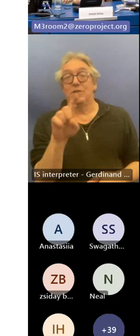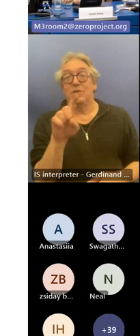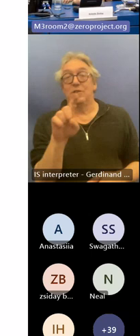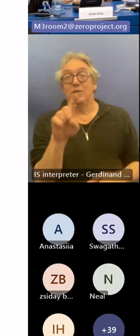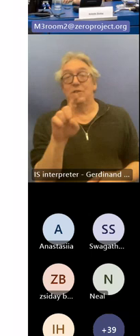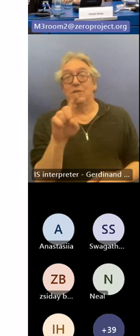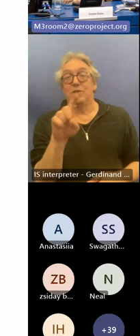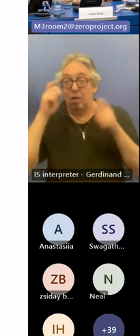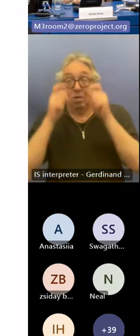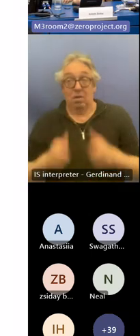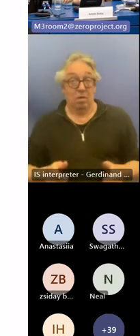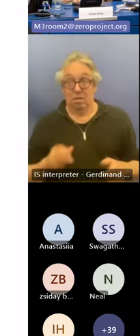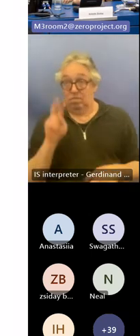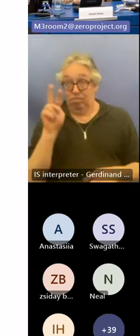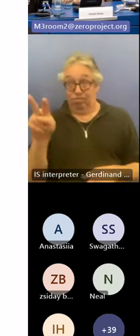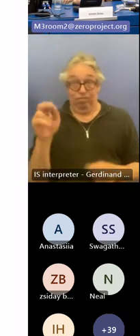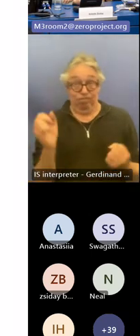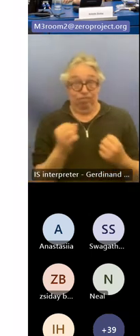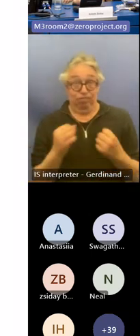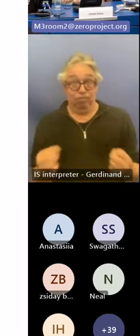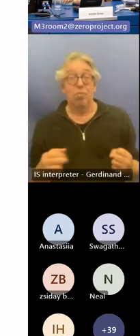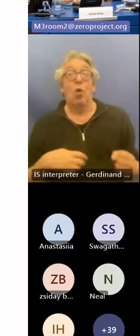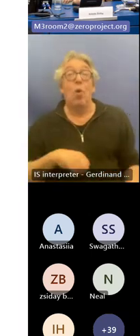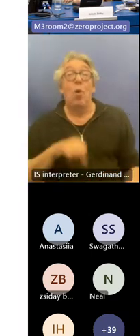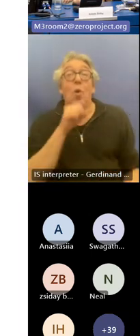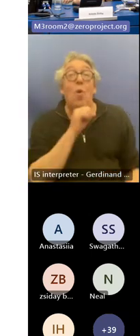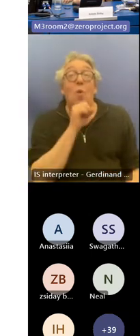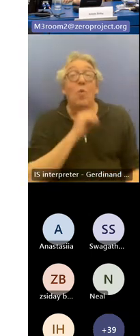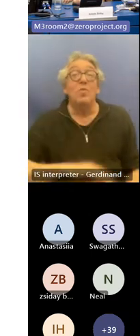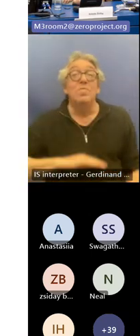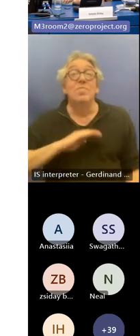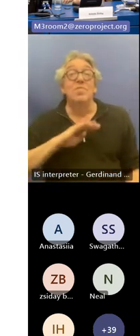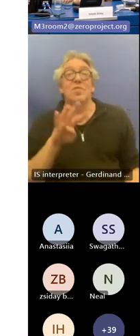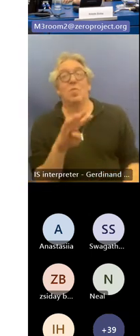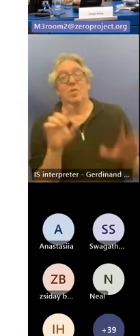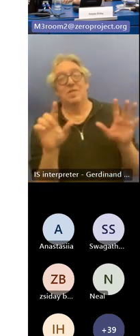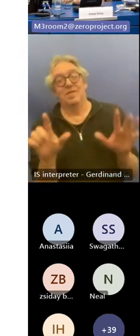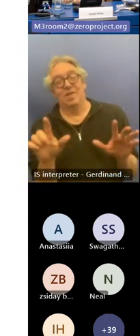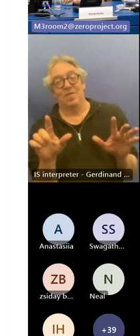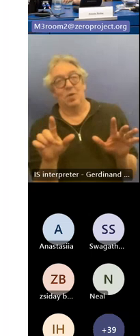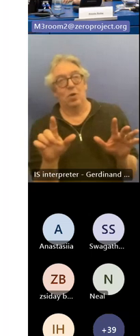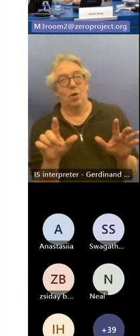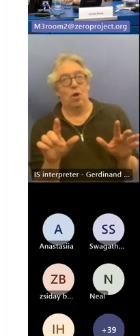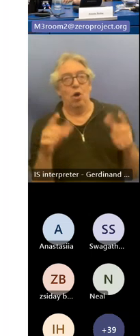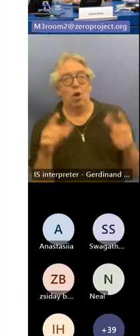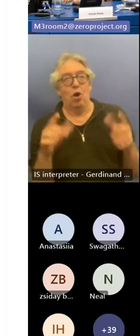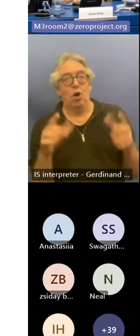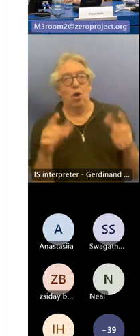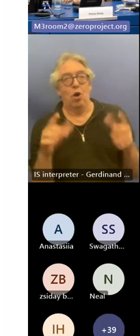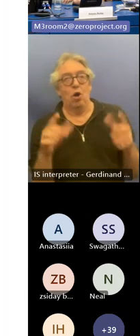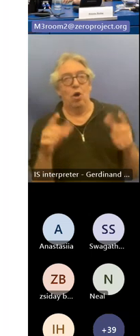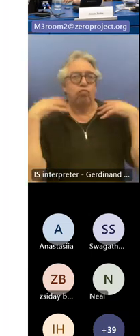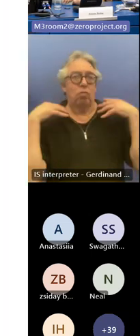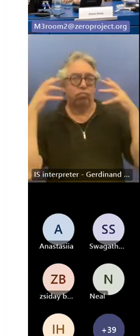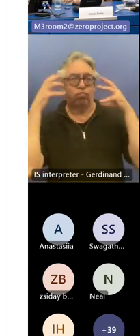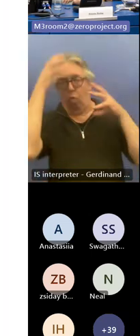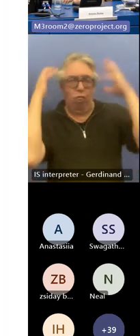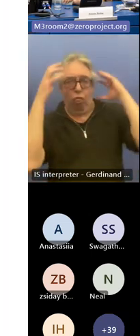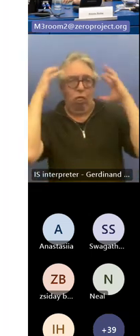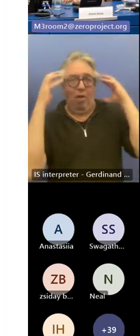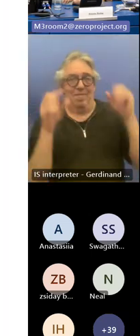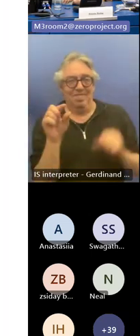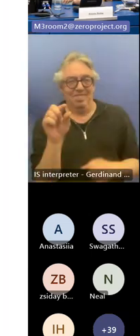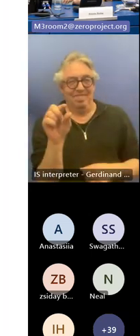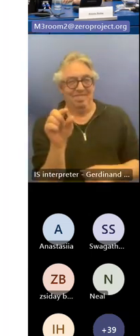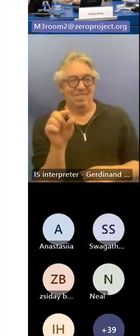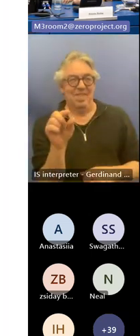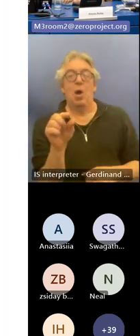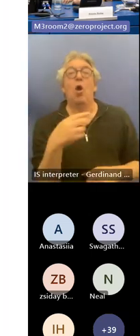not be possible. I am 47 years old, with kind of long hair. And a shaky voice because I am nervous